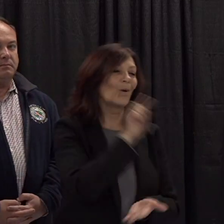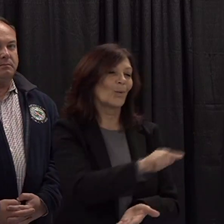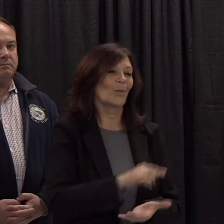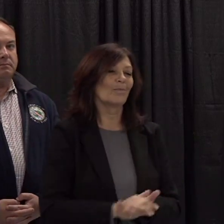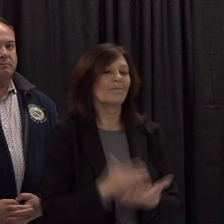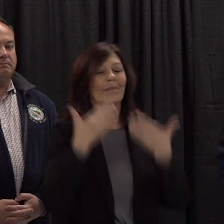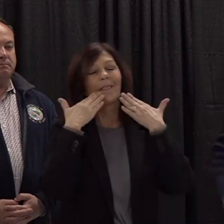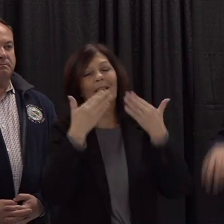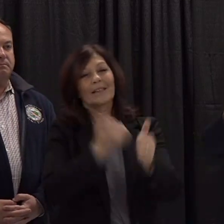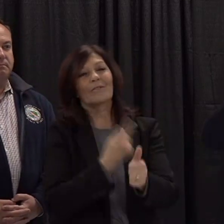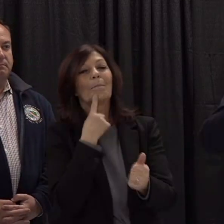Thanks everyone and be safe and well.